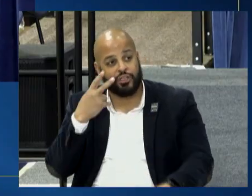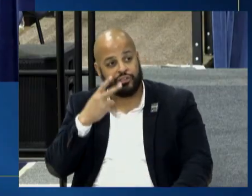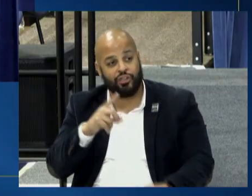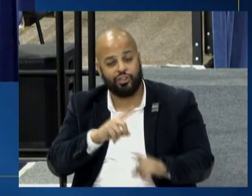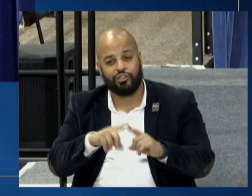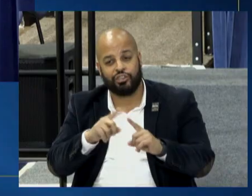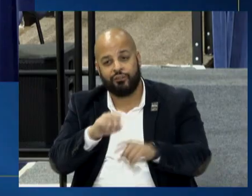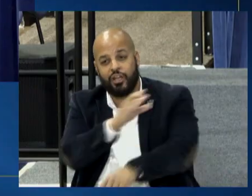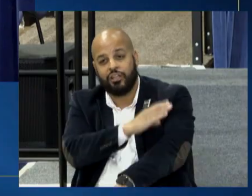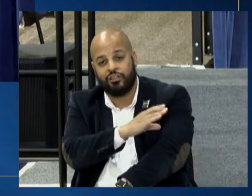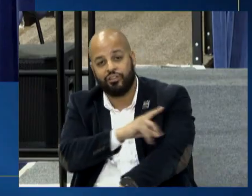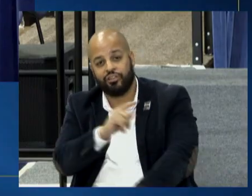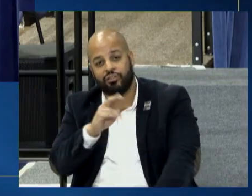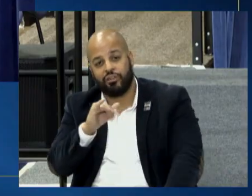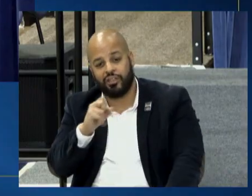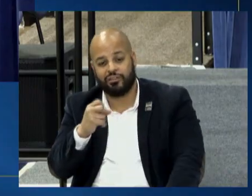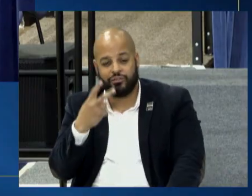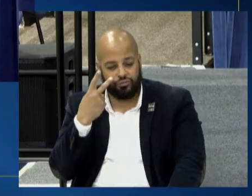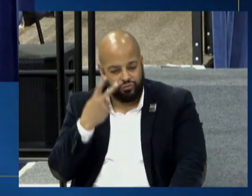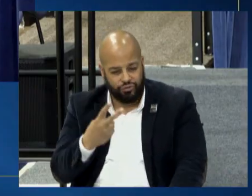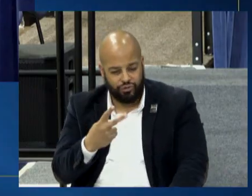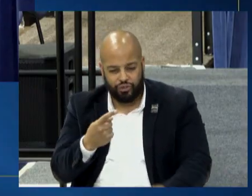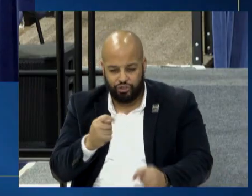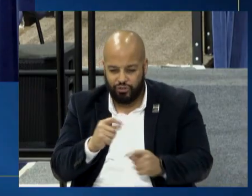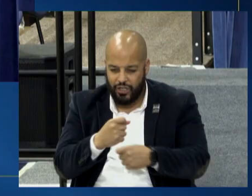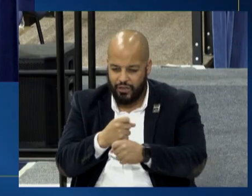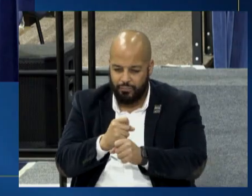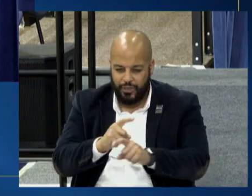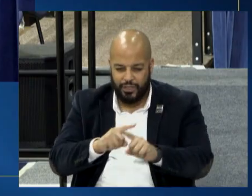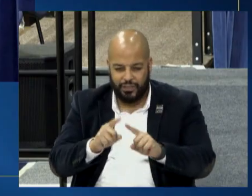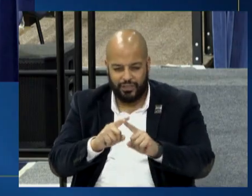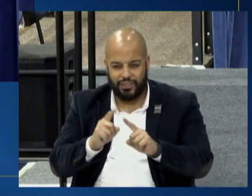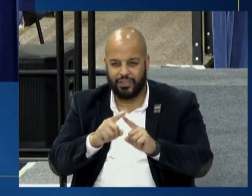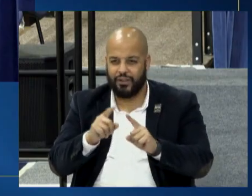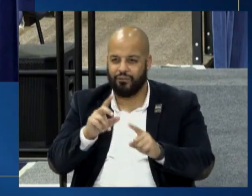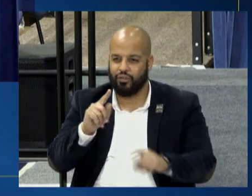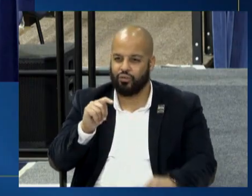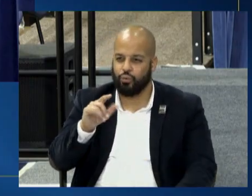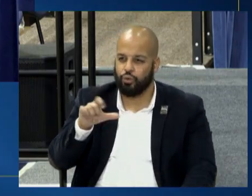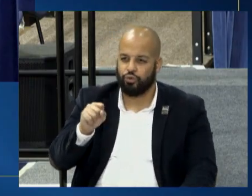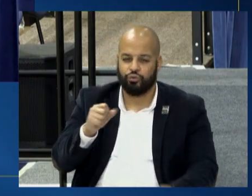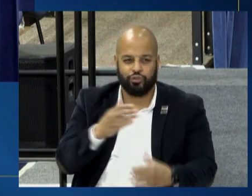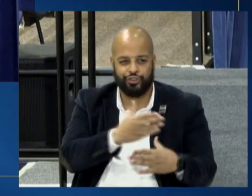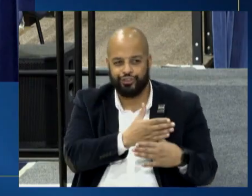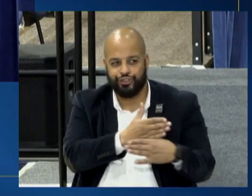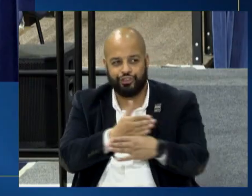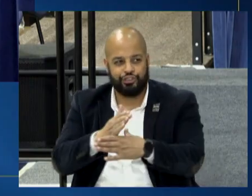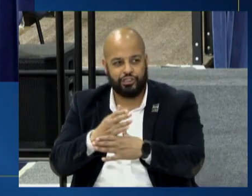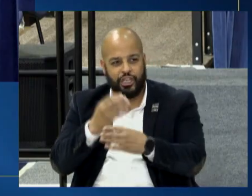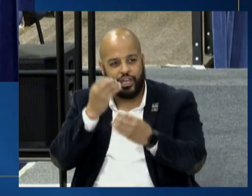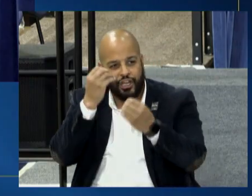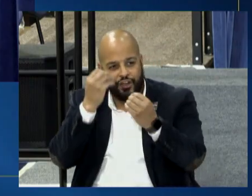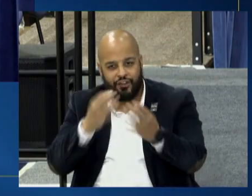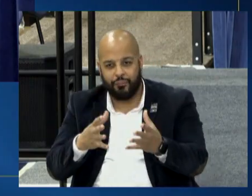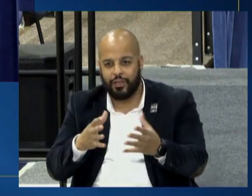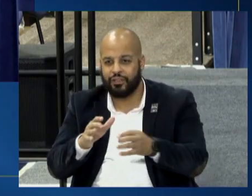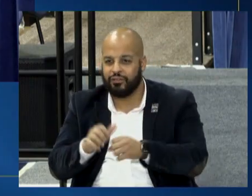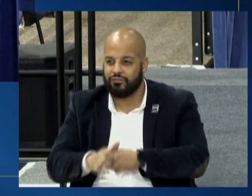create different data tools to share information across clinical trials.